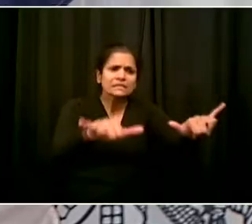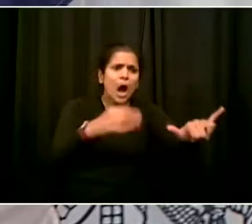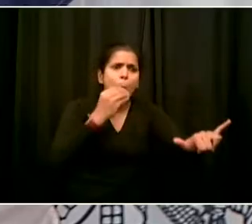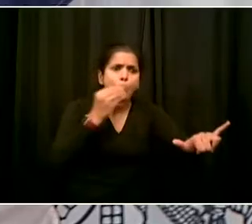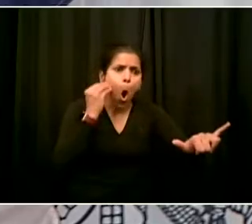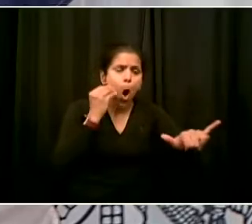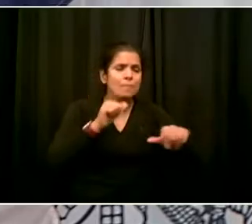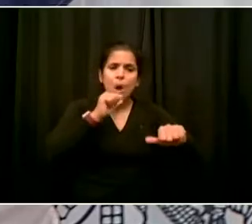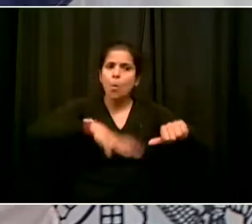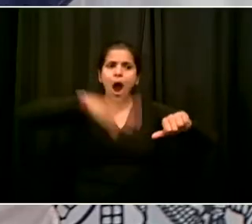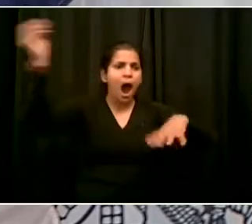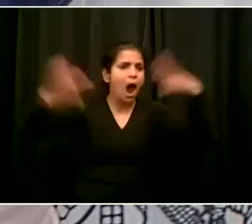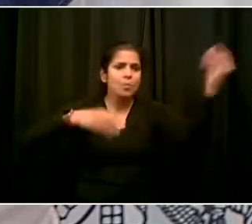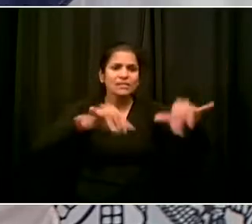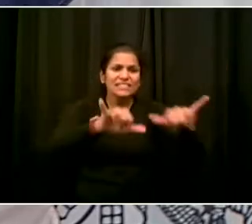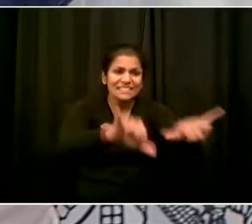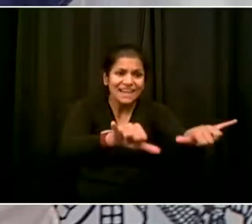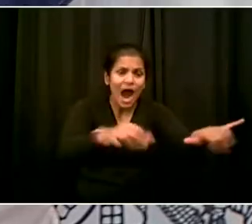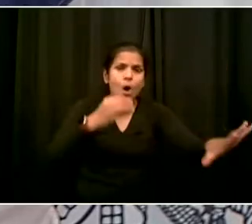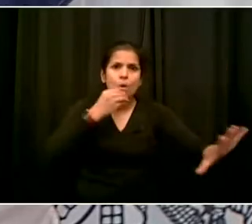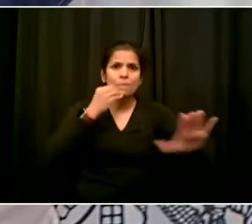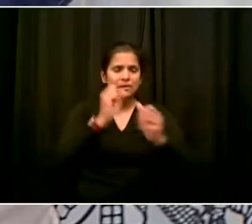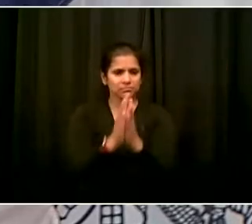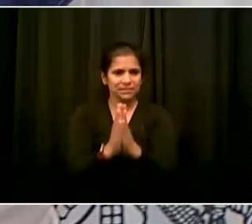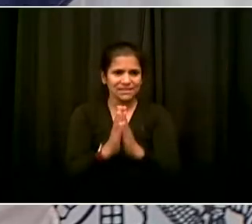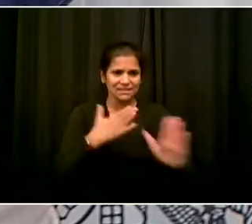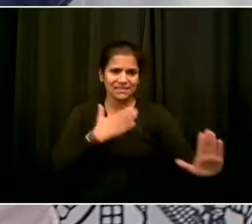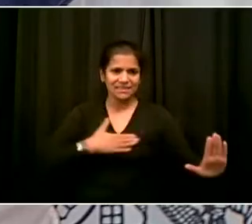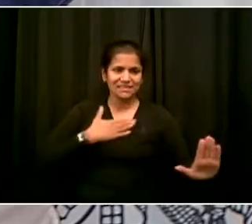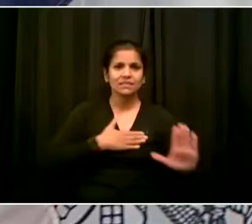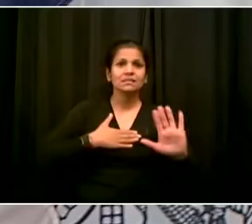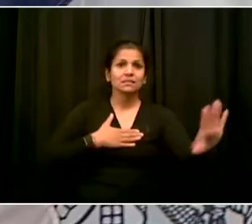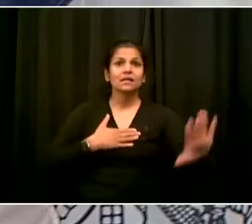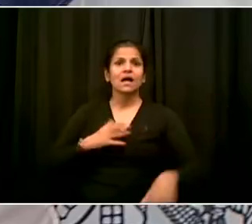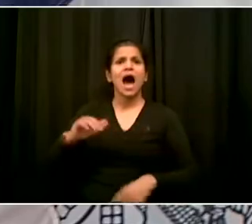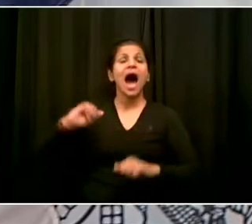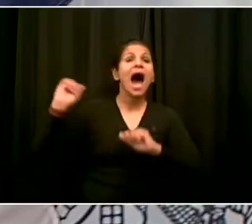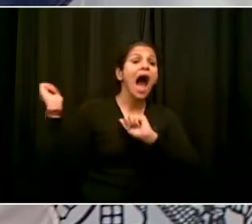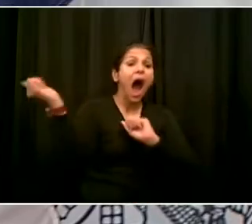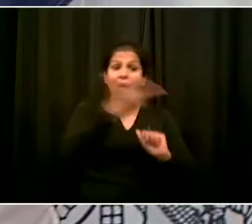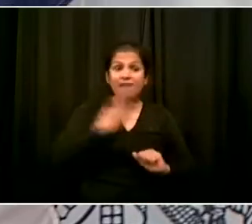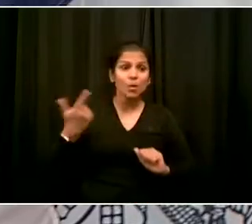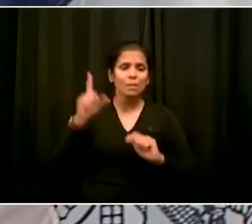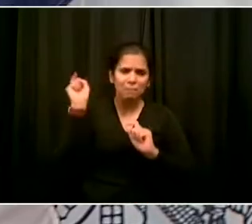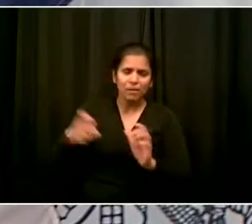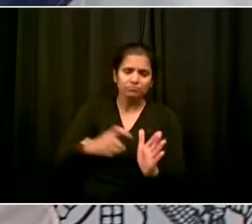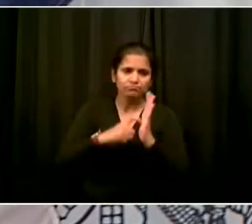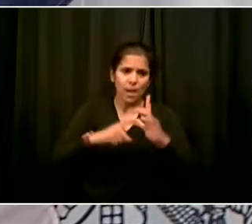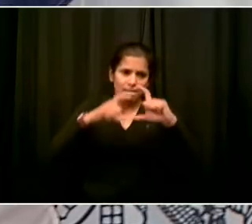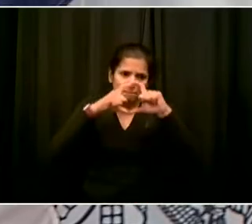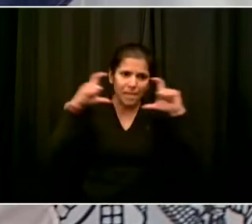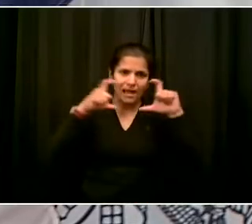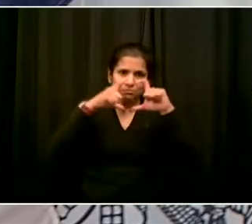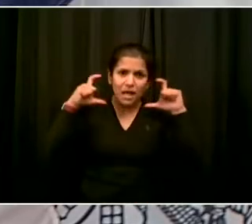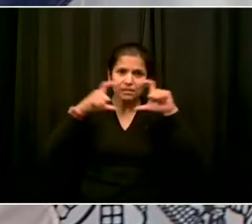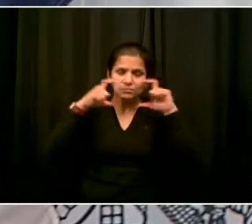MOST ESSSSTIENALALEE NDS, AND EVERYONE HAS TO DO THEHA RDRD WK OF CONTINUING TO DISTANCE AND WEAR MASKS AND TAKE ALL PRECAUTIONS. THIS IS A V VERY SERIOUOUS